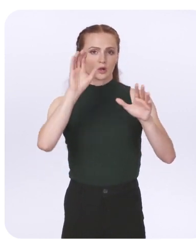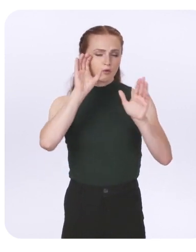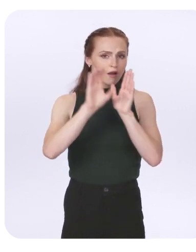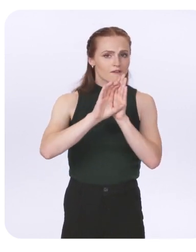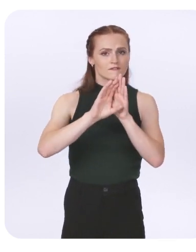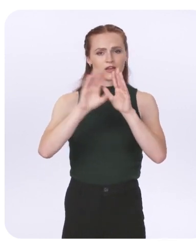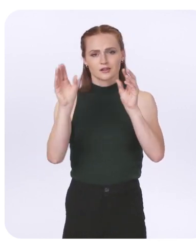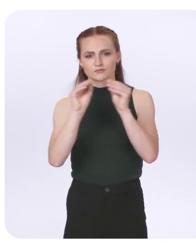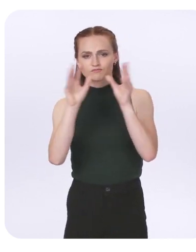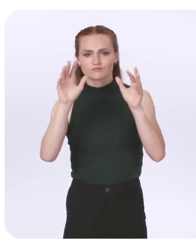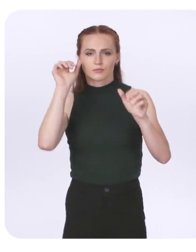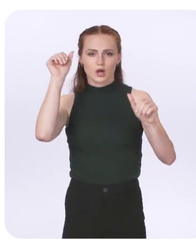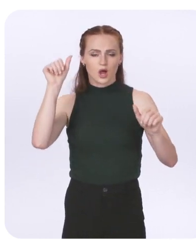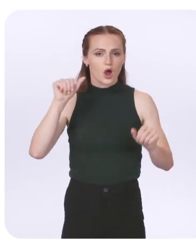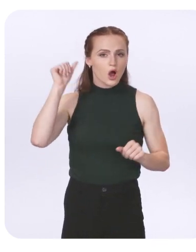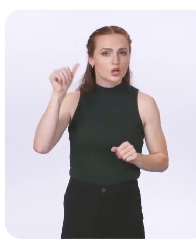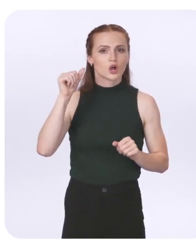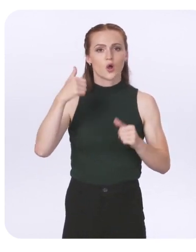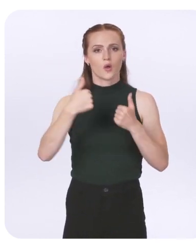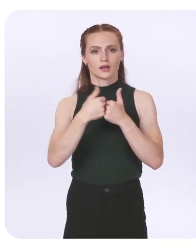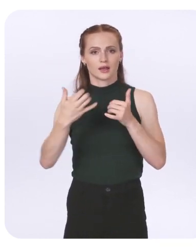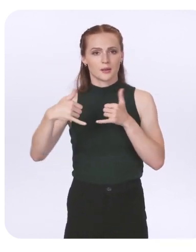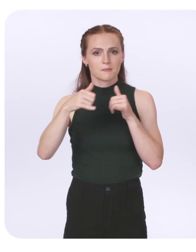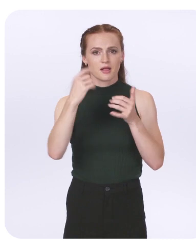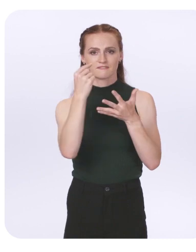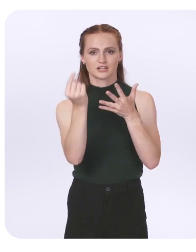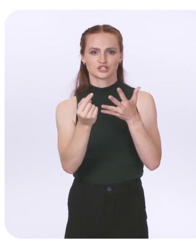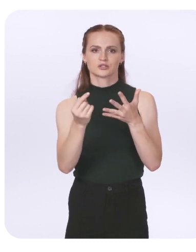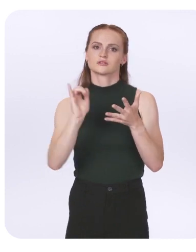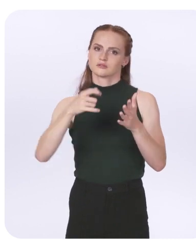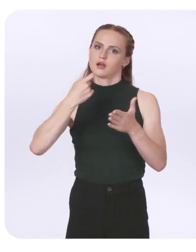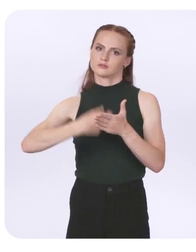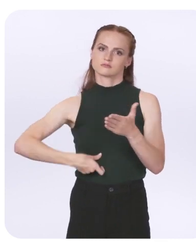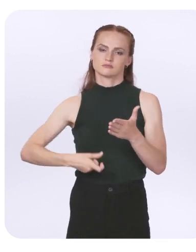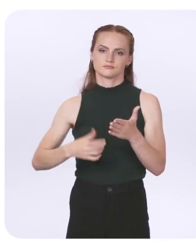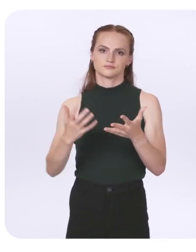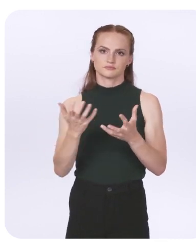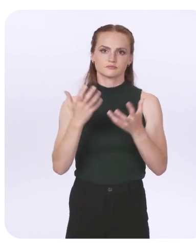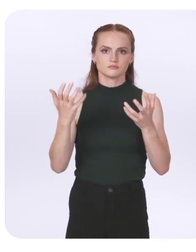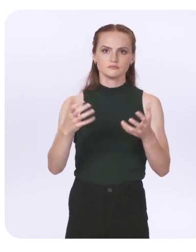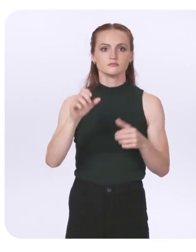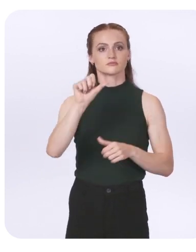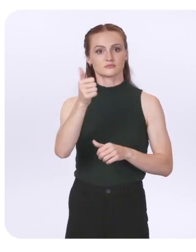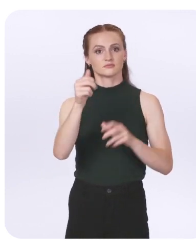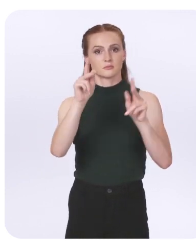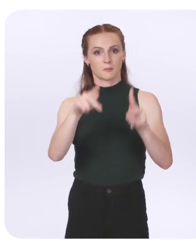They come at a cost, especially in a ten person multiplayer game on mobile VR hardware.